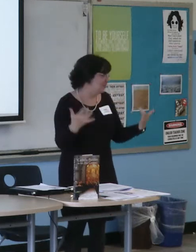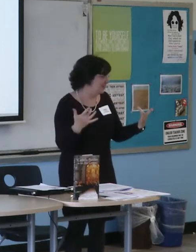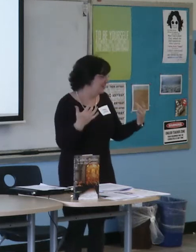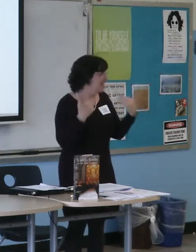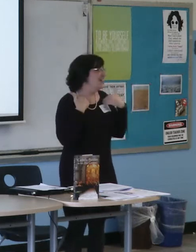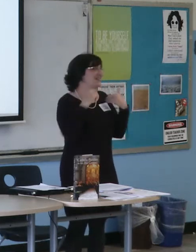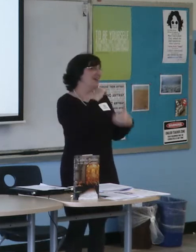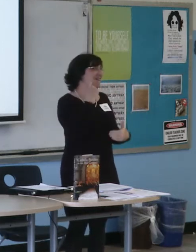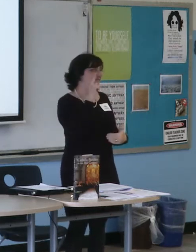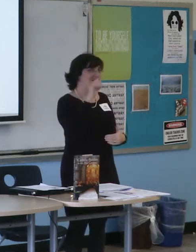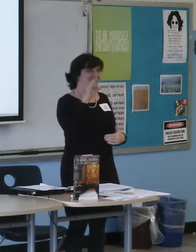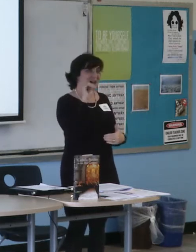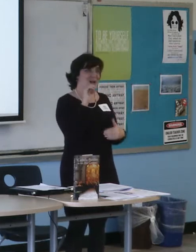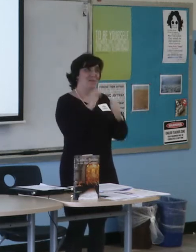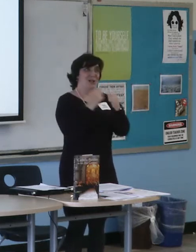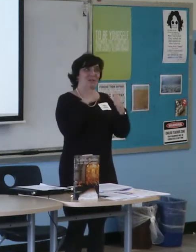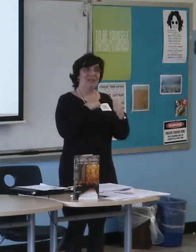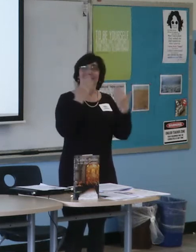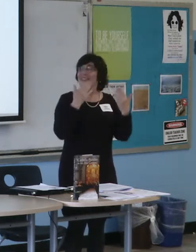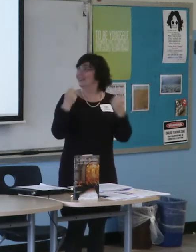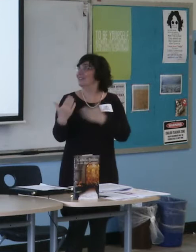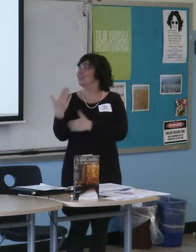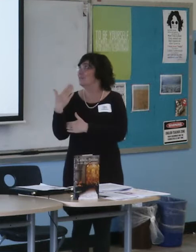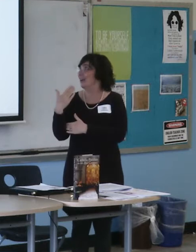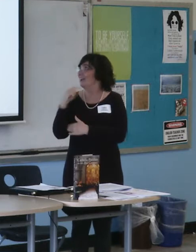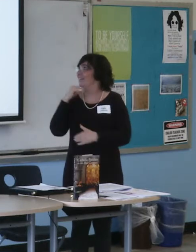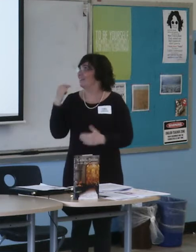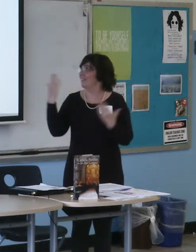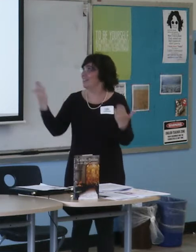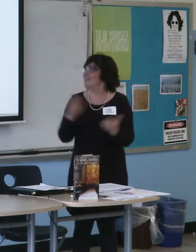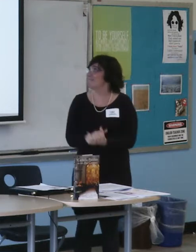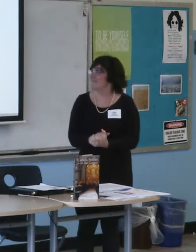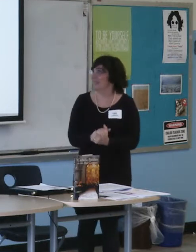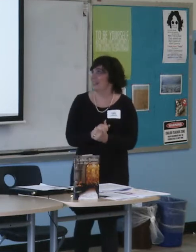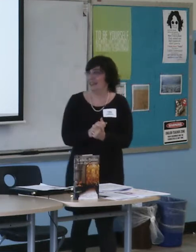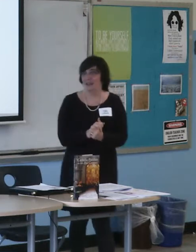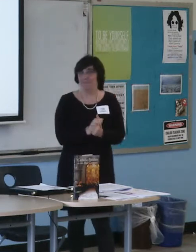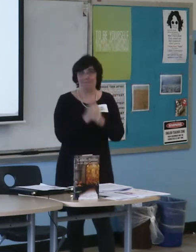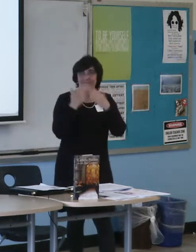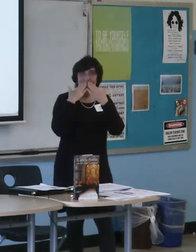thrilled to have Father Tom with us here this morning. Father: Thank you, thank you